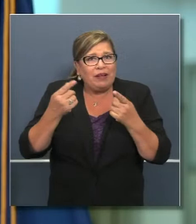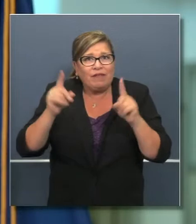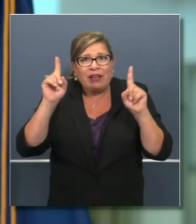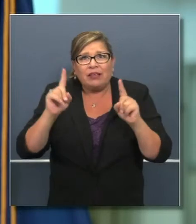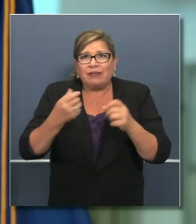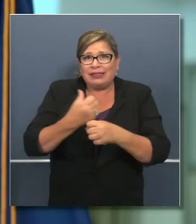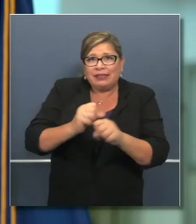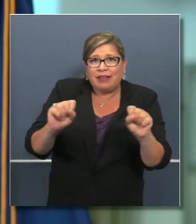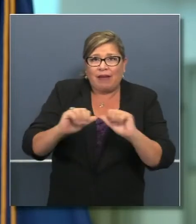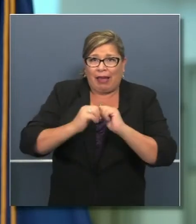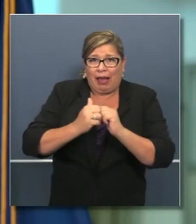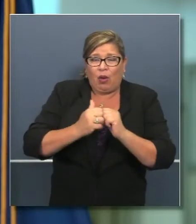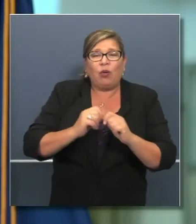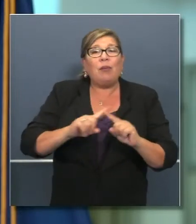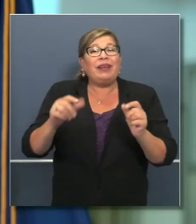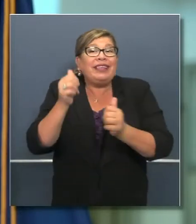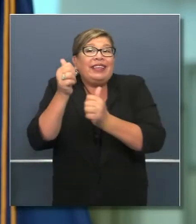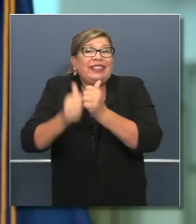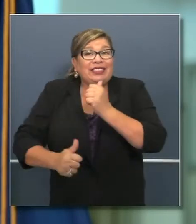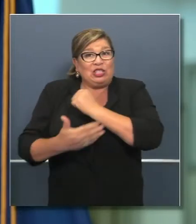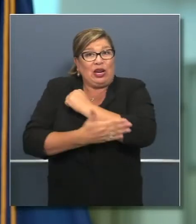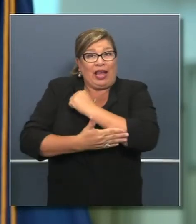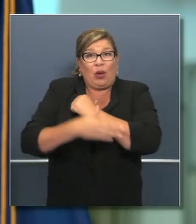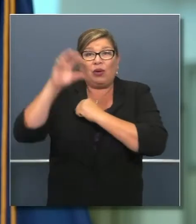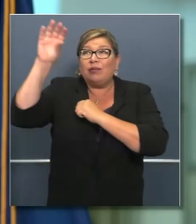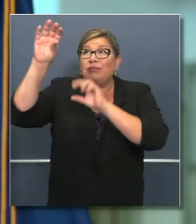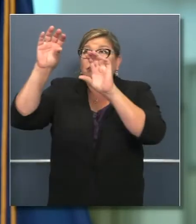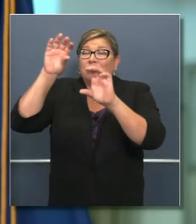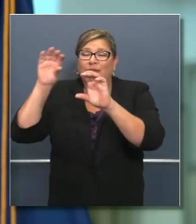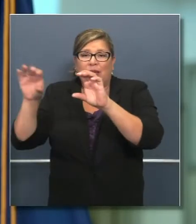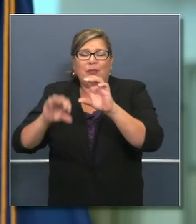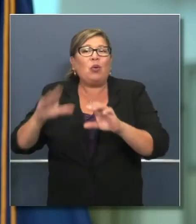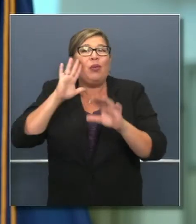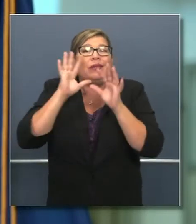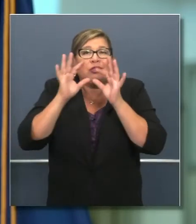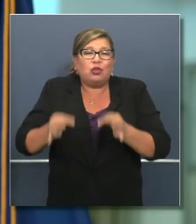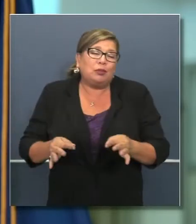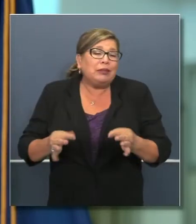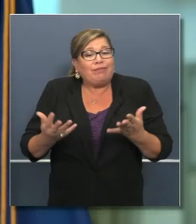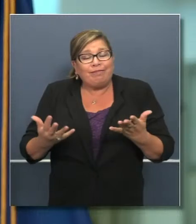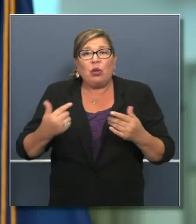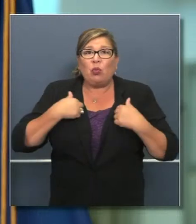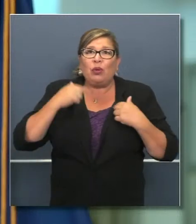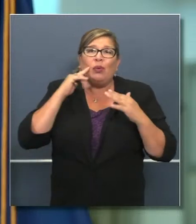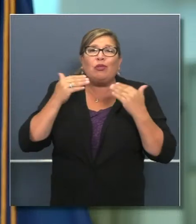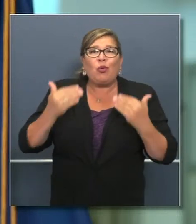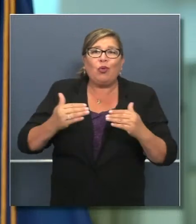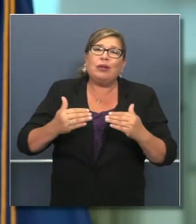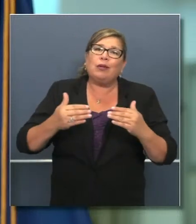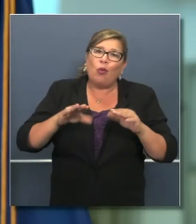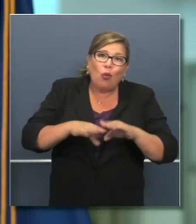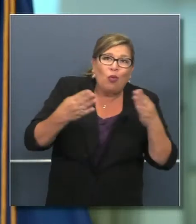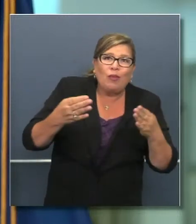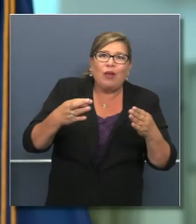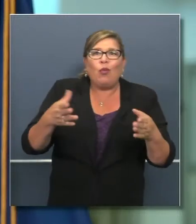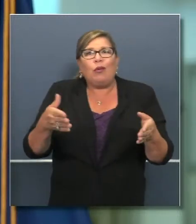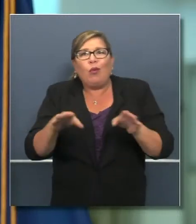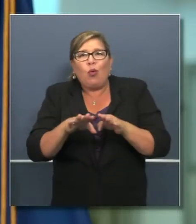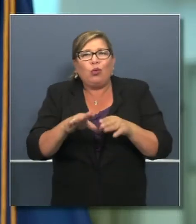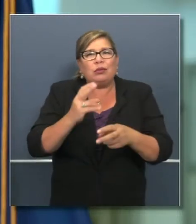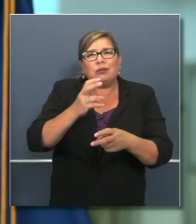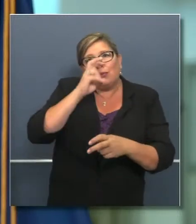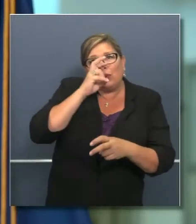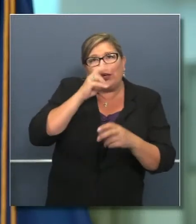officers and County elected officials to make the determination of when as many of you know we have